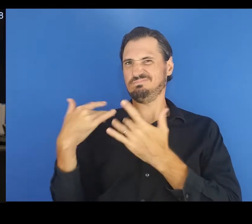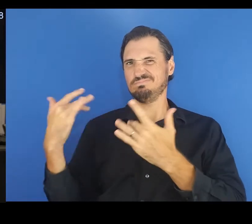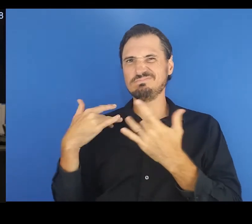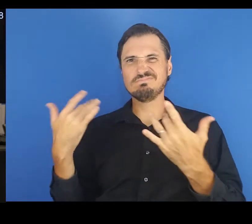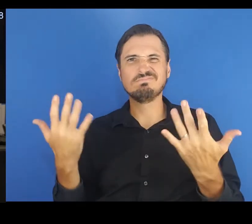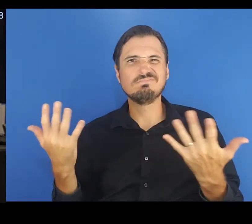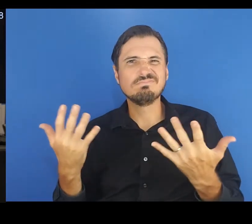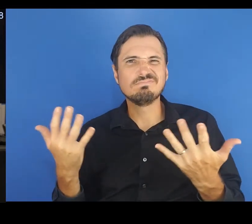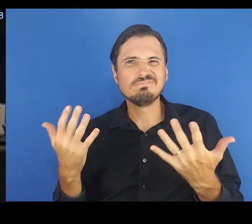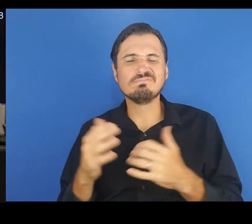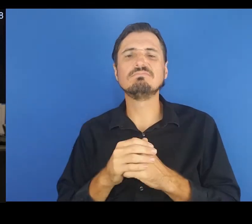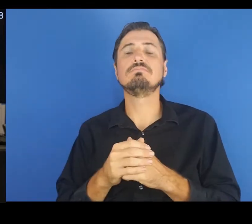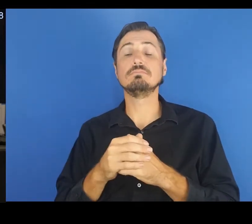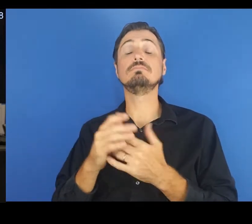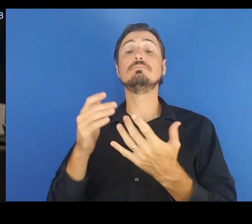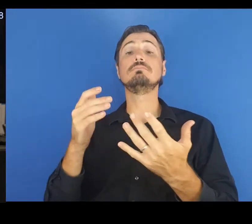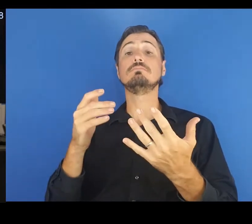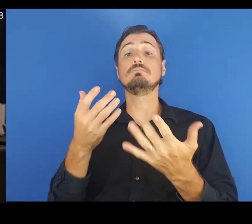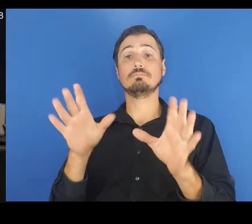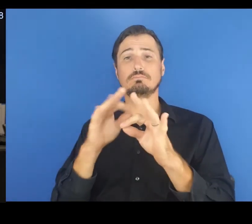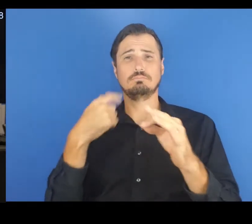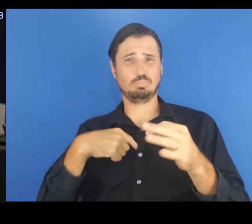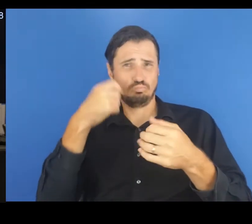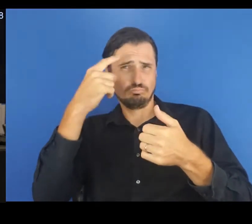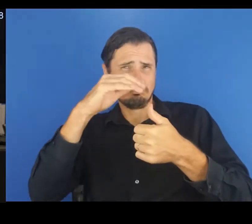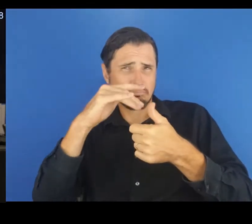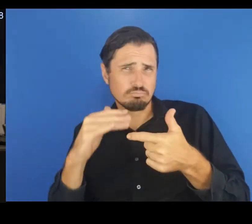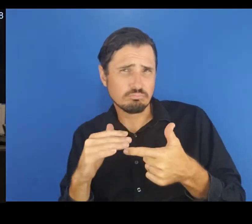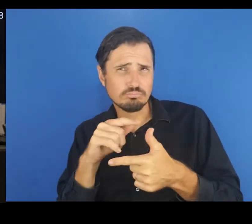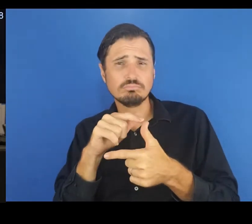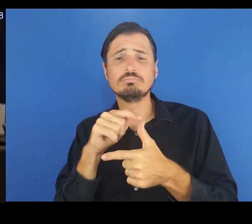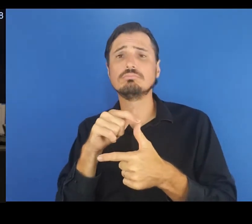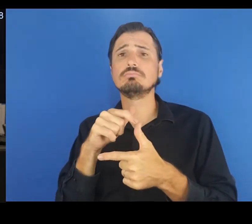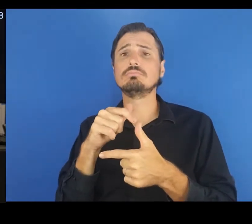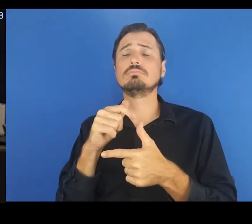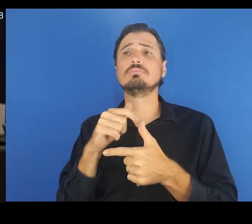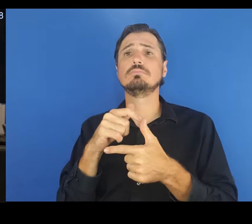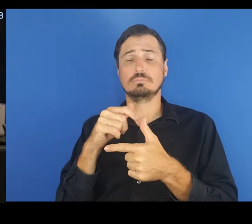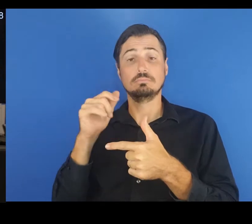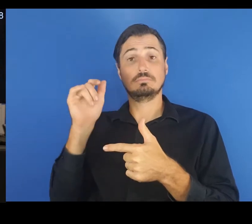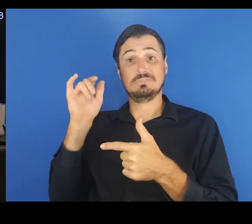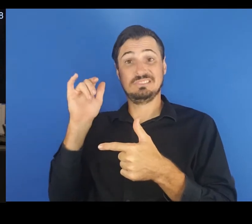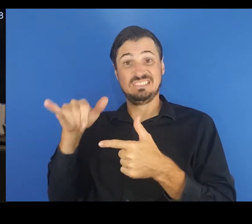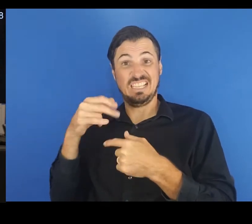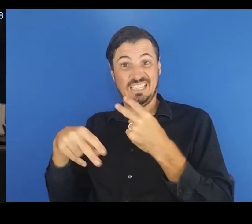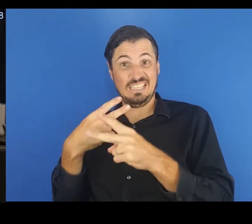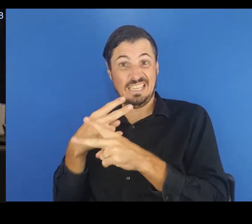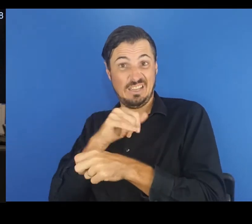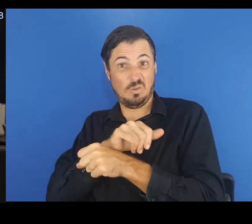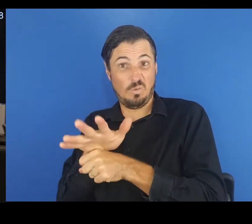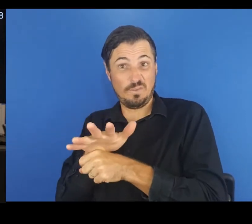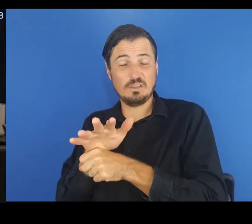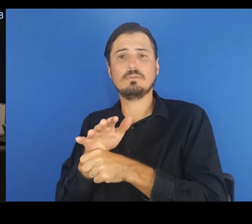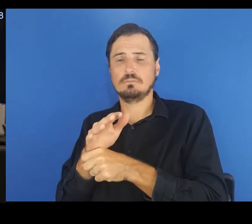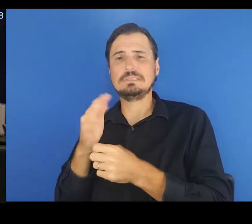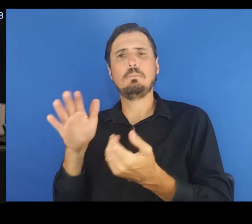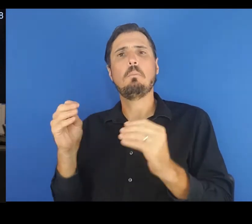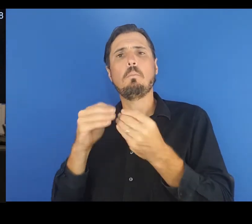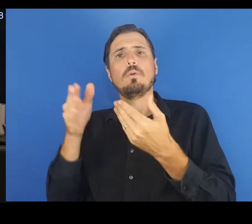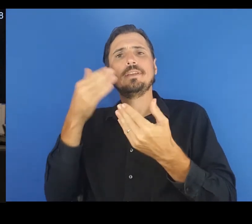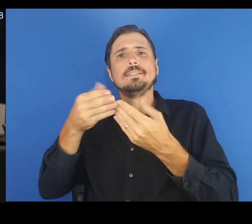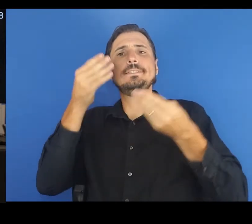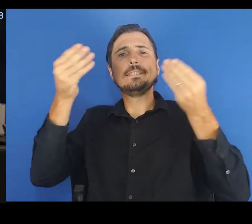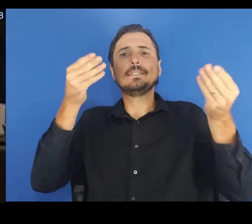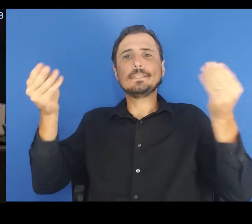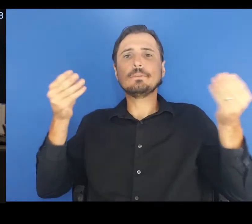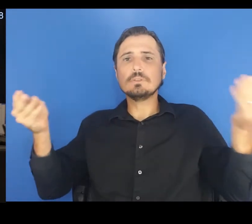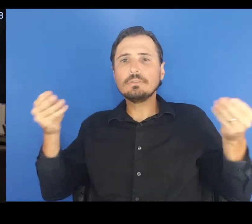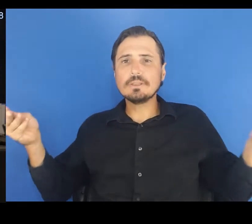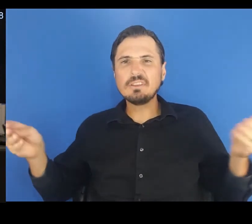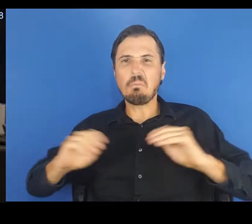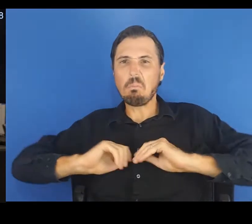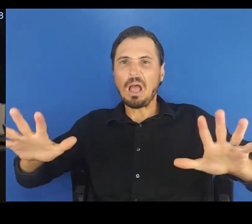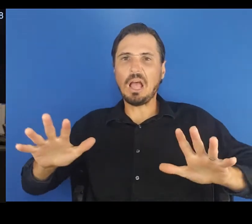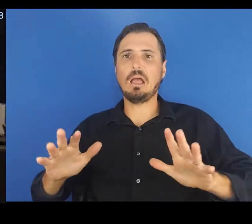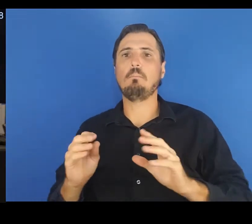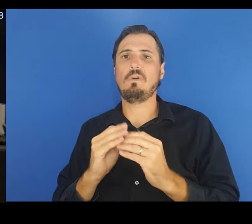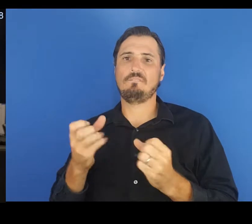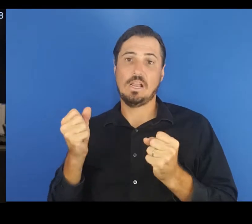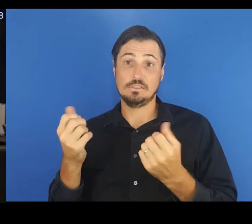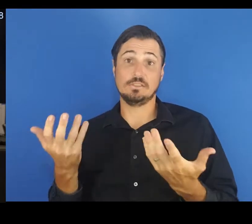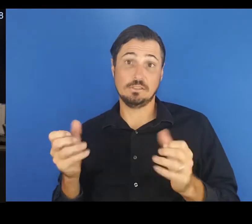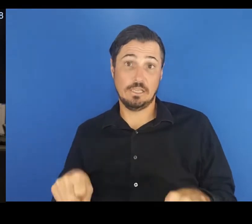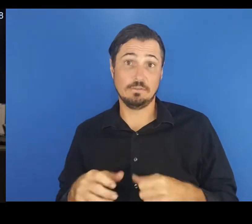It helps to understand a few things about the variant. First, it’s more transmissible than other forms of the virus—meaning it spreads even more rapidly and easily